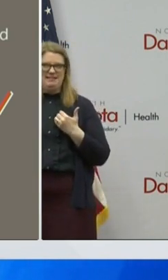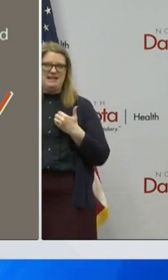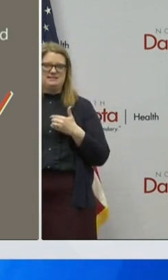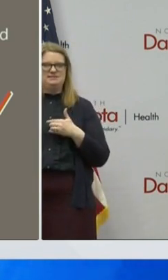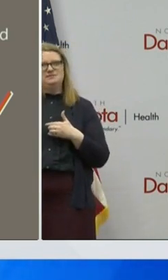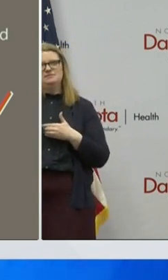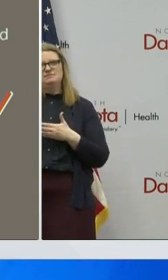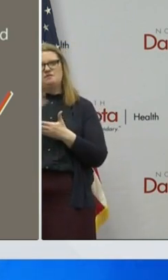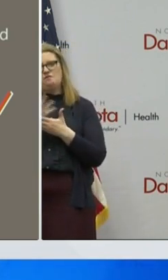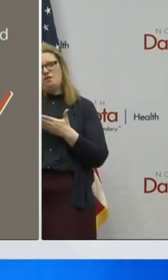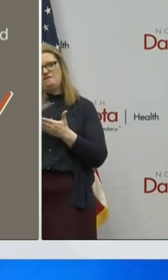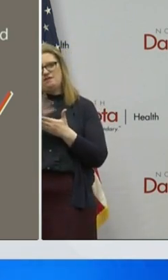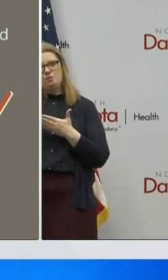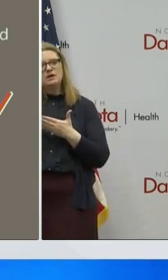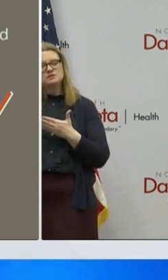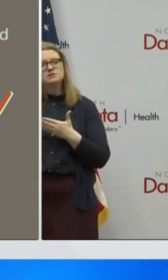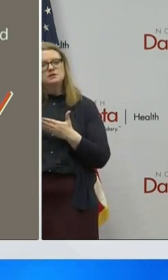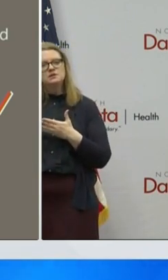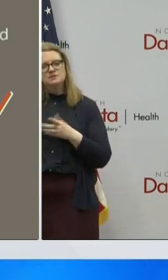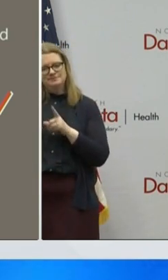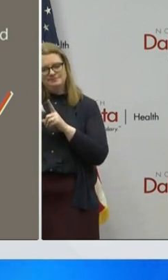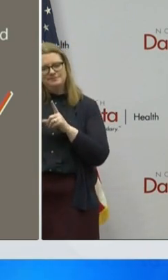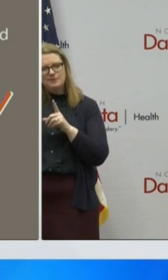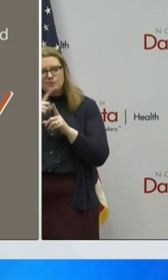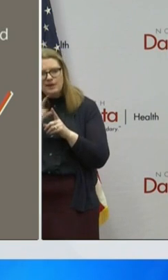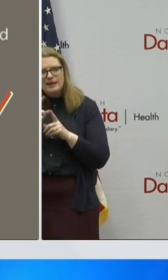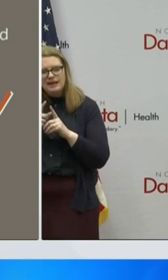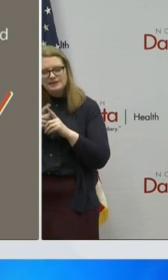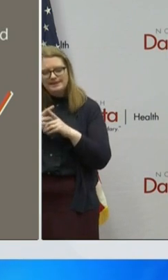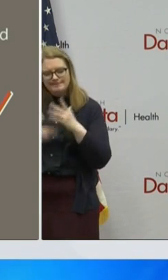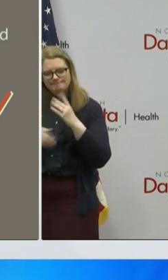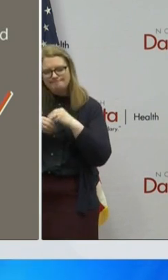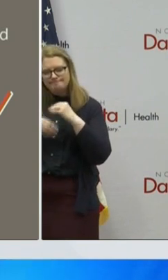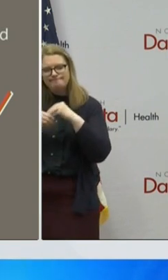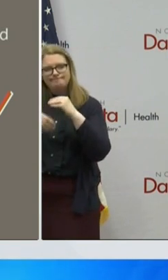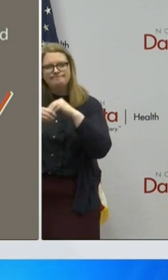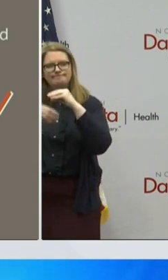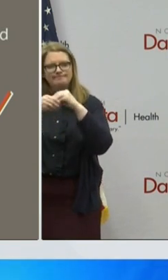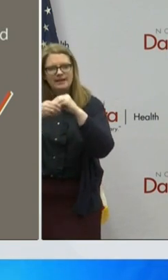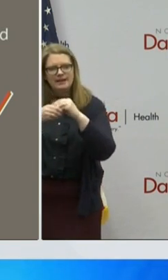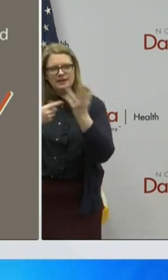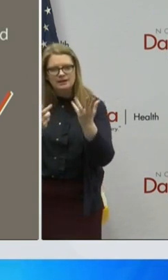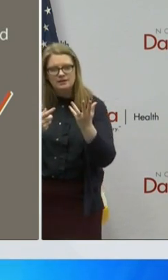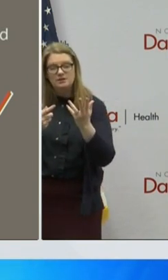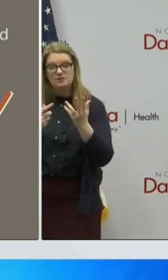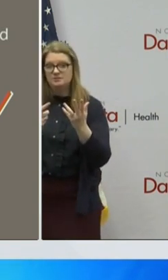BUILD ESSENTIALLY NEW CAPABILITY FROM SCRATCH, WE'VE BEEN KIND OF BUILDING IT WHILE FLYING OVER